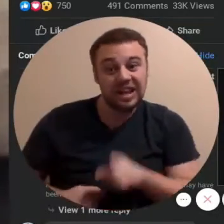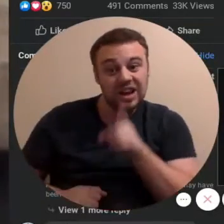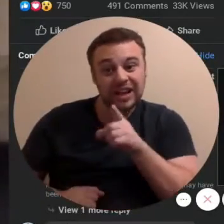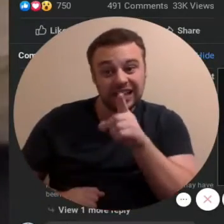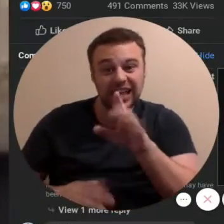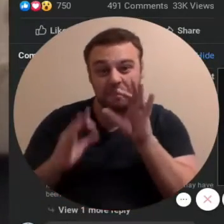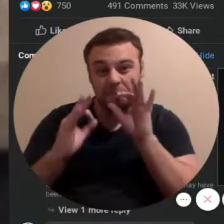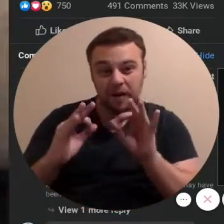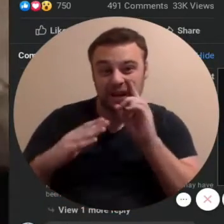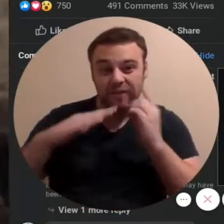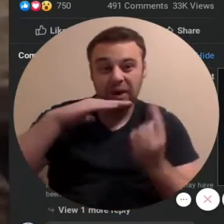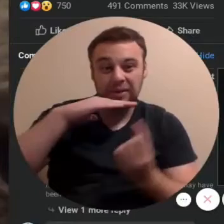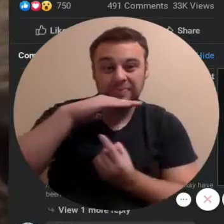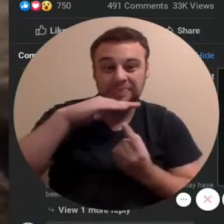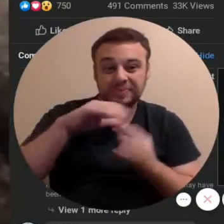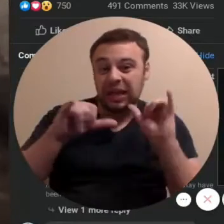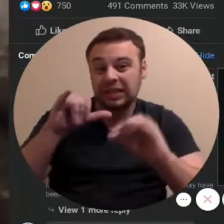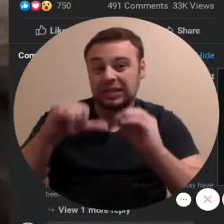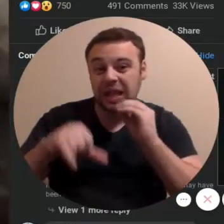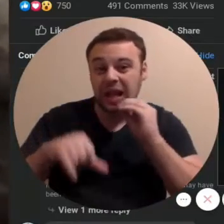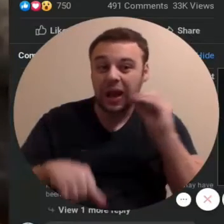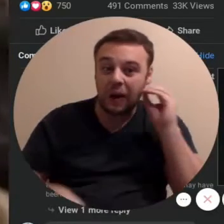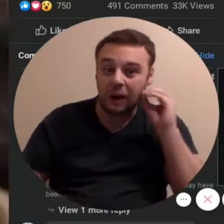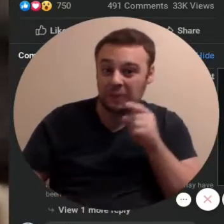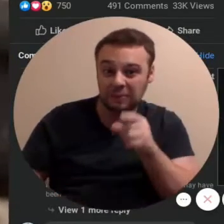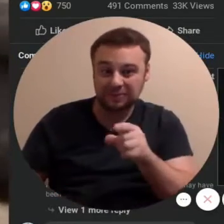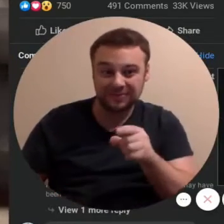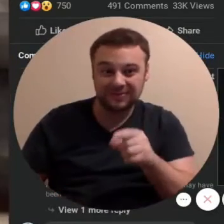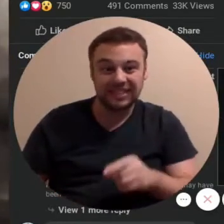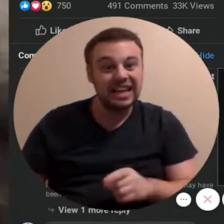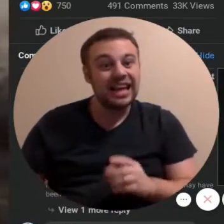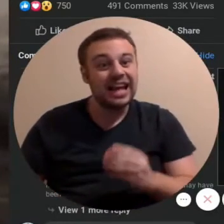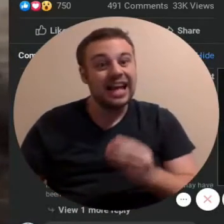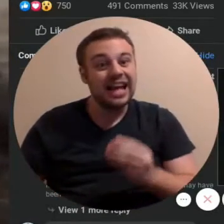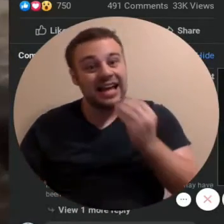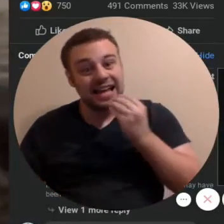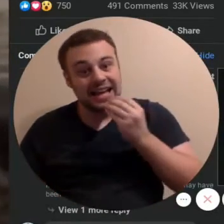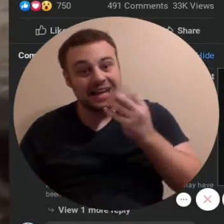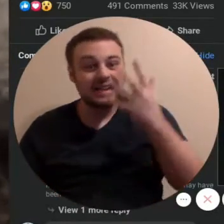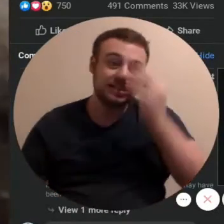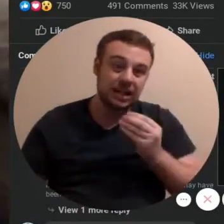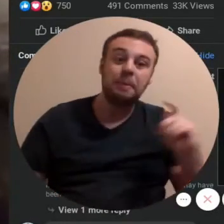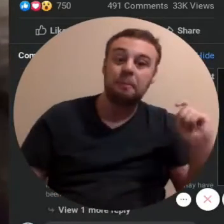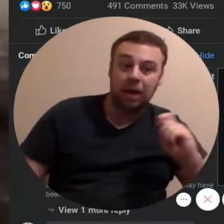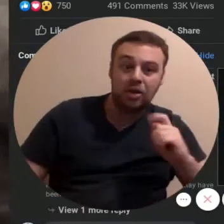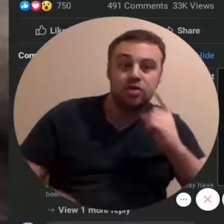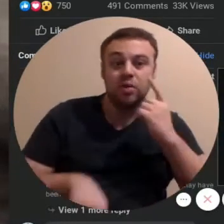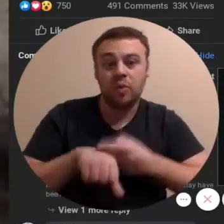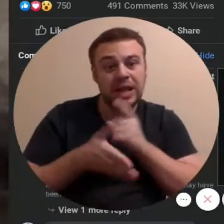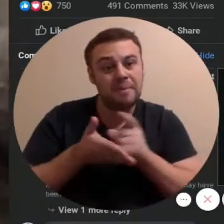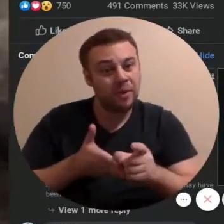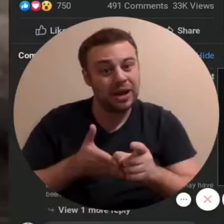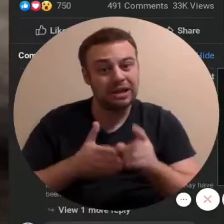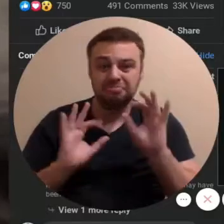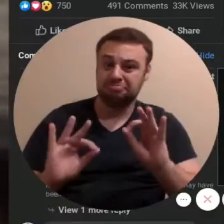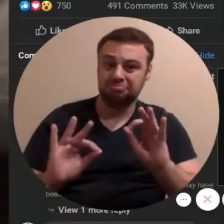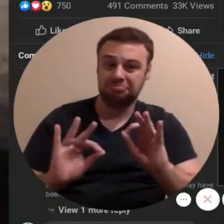Julie: Exactly. Erica: Eat, sleep, go to the bathroom. Don't even have to get off the couch. Now, do we know how old Pedro is?